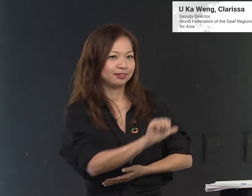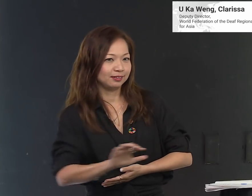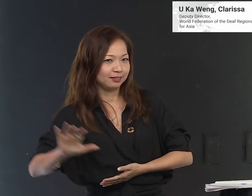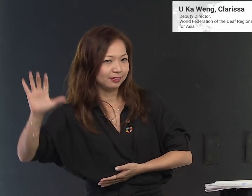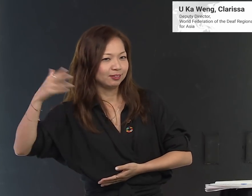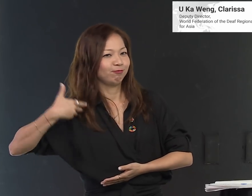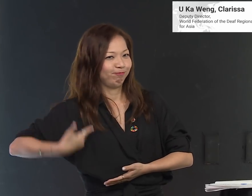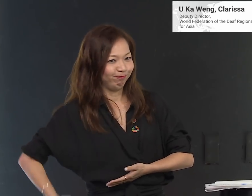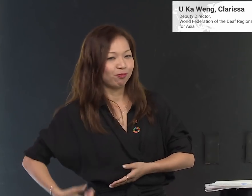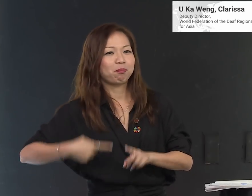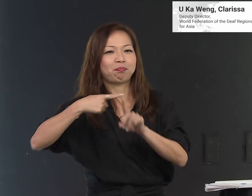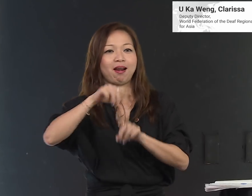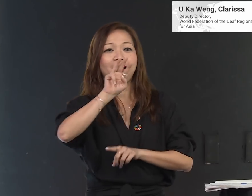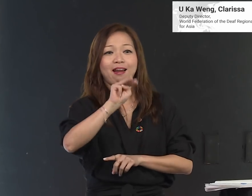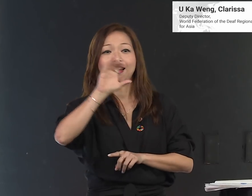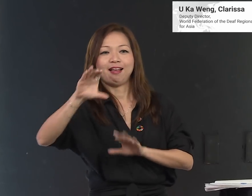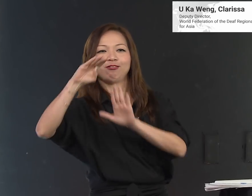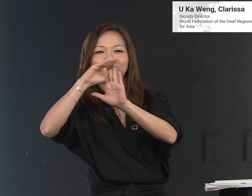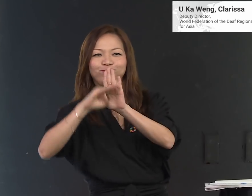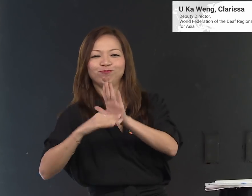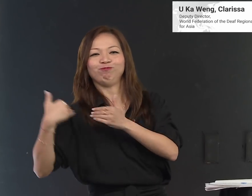Welcome back part two of International Day of Sign Languages.